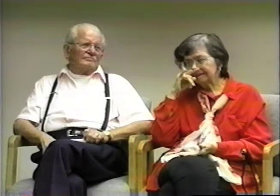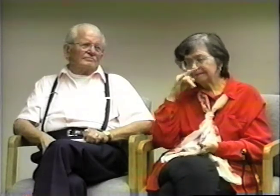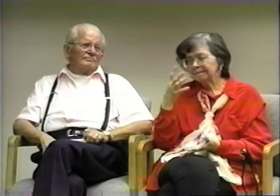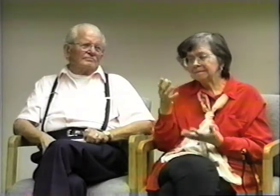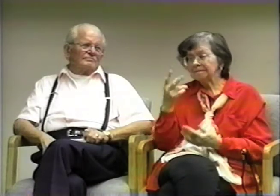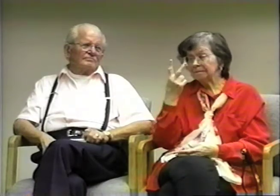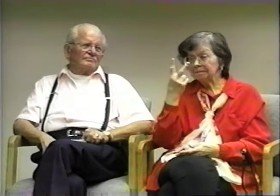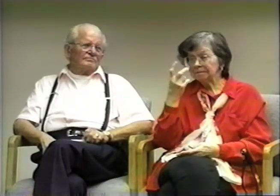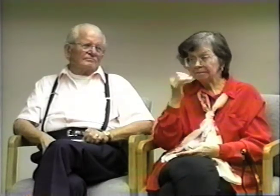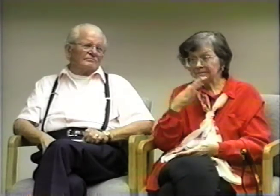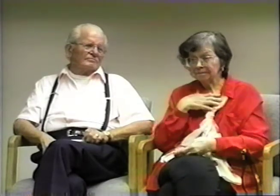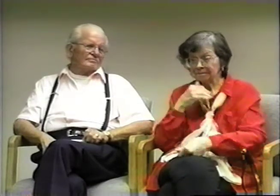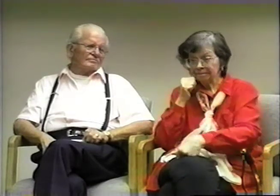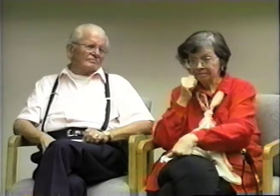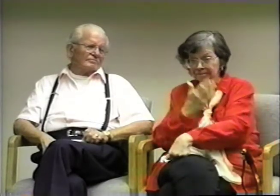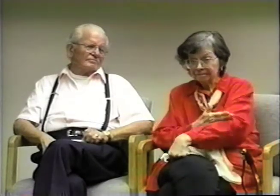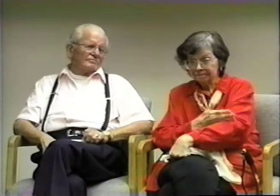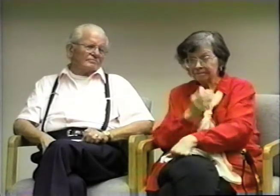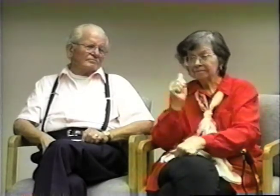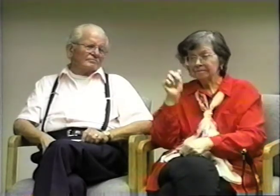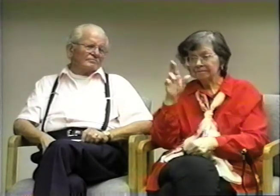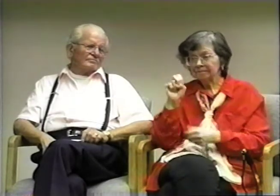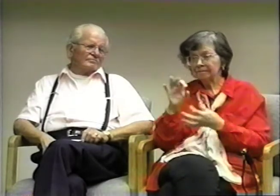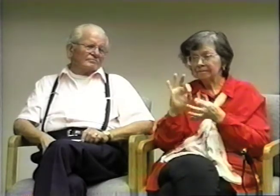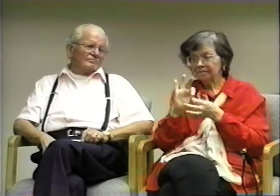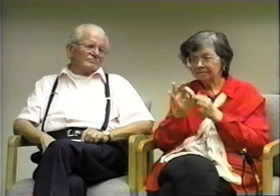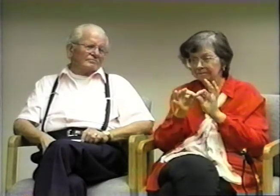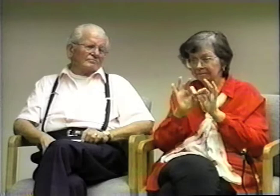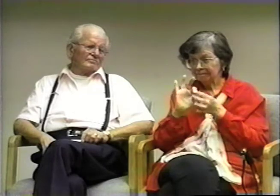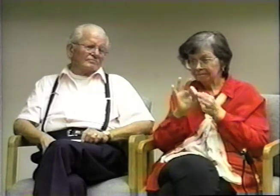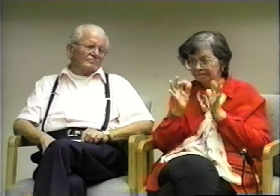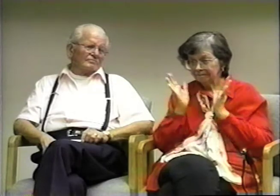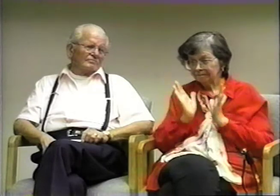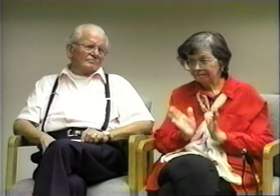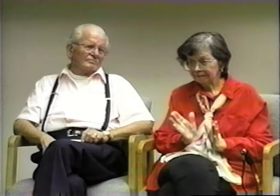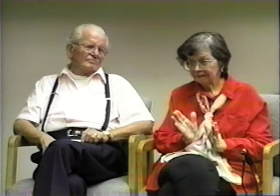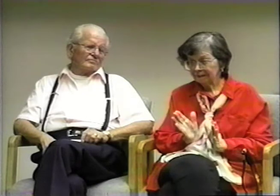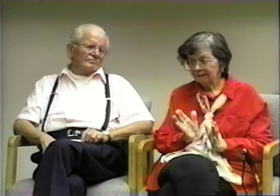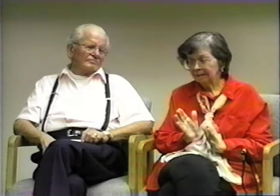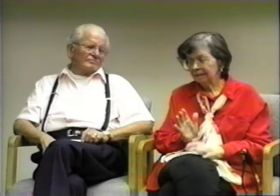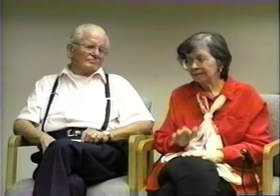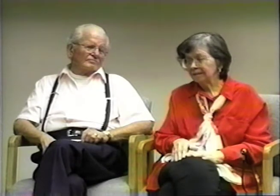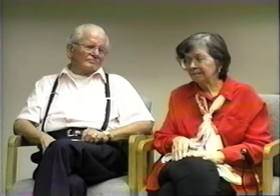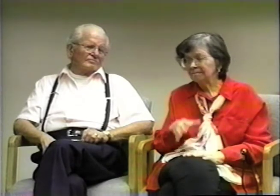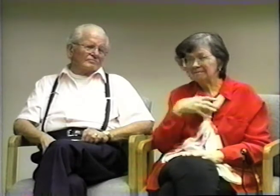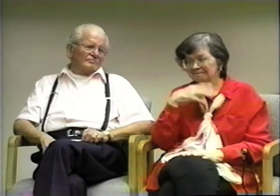we both became Deaf as children. So that's why we have all hearing children."